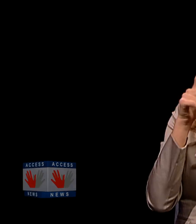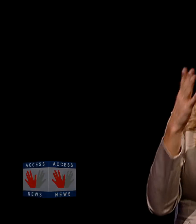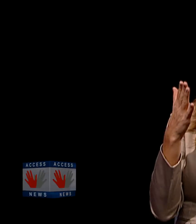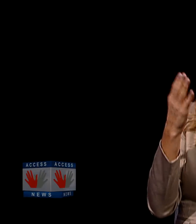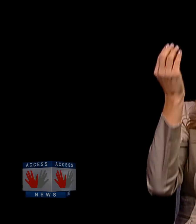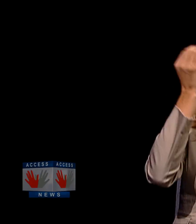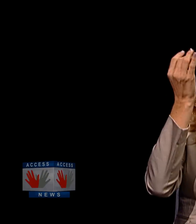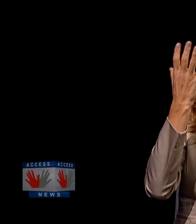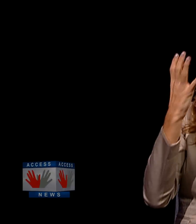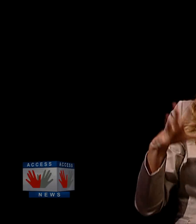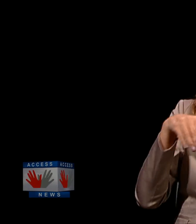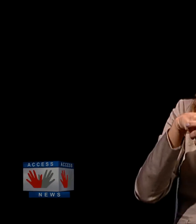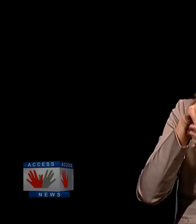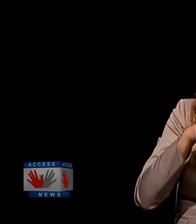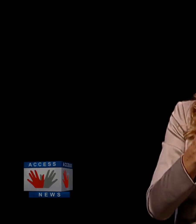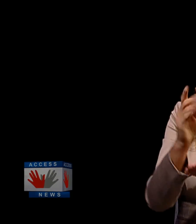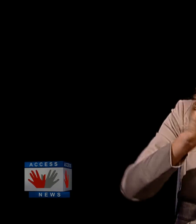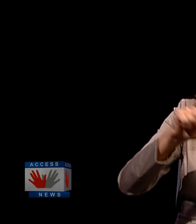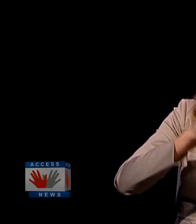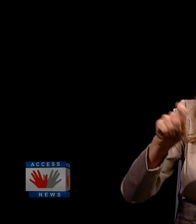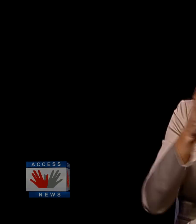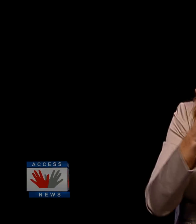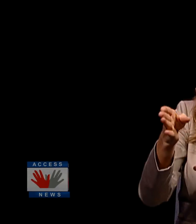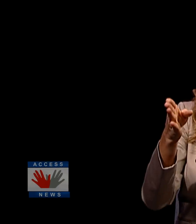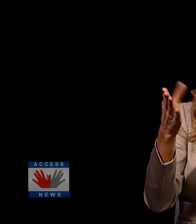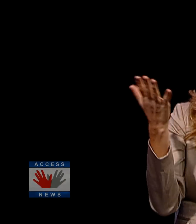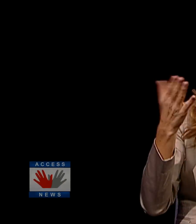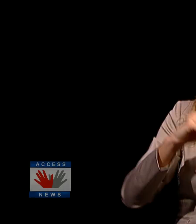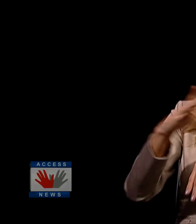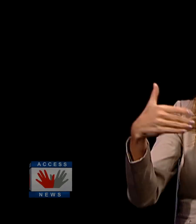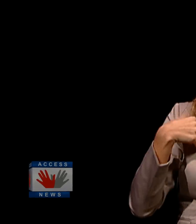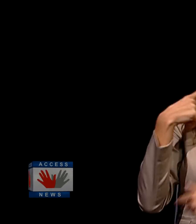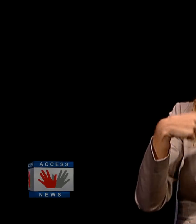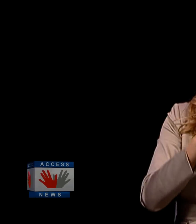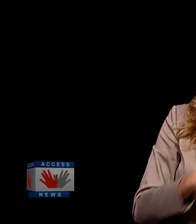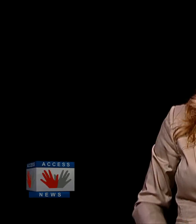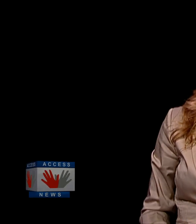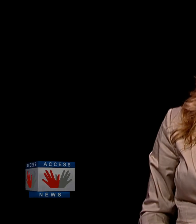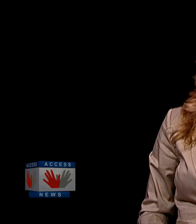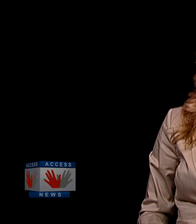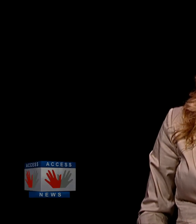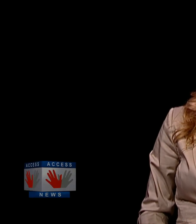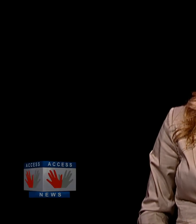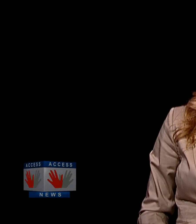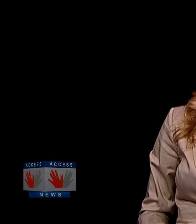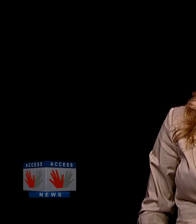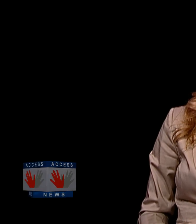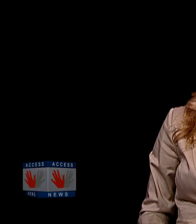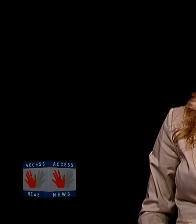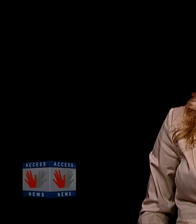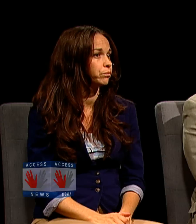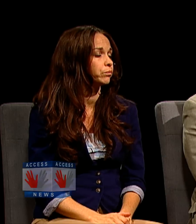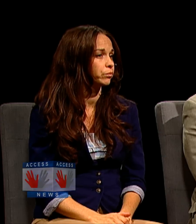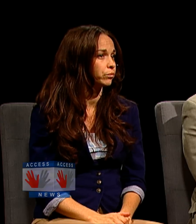For our young viewers who may be considering going into a journalism field. What advice would you have some them?